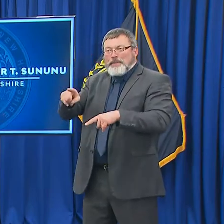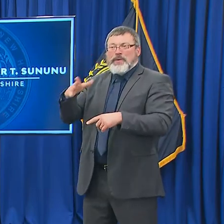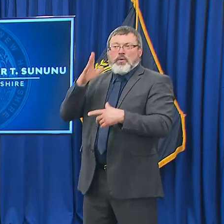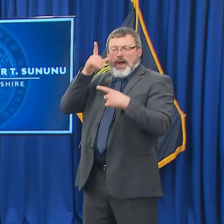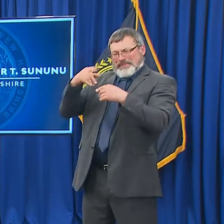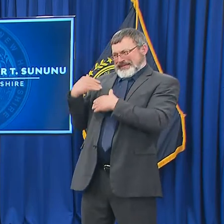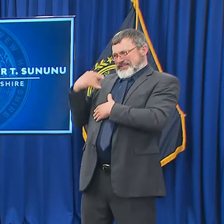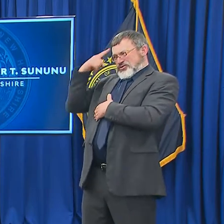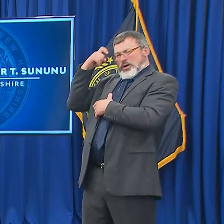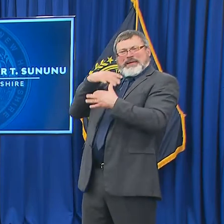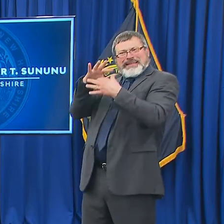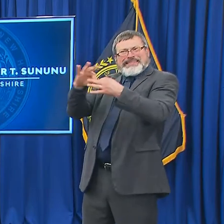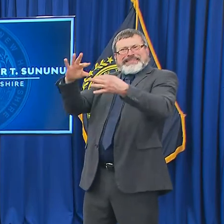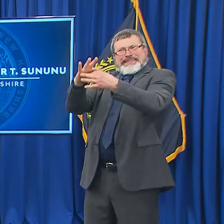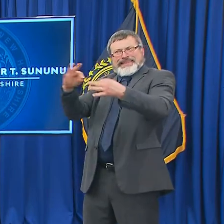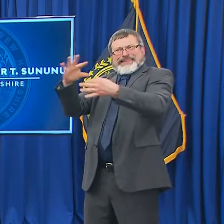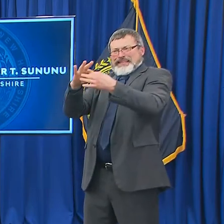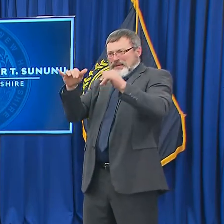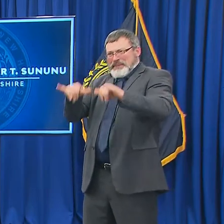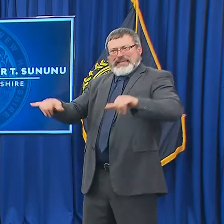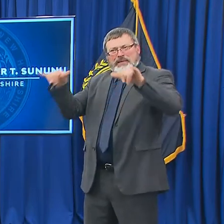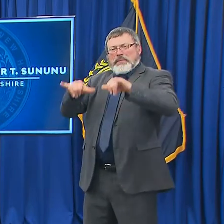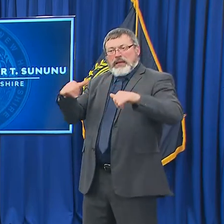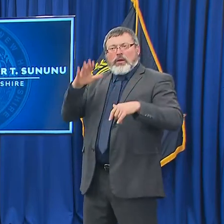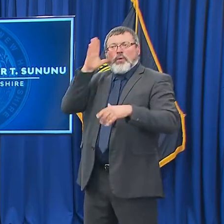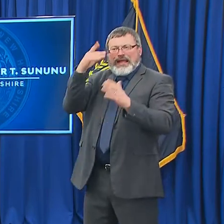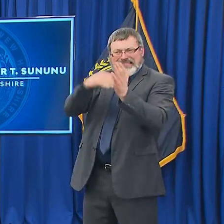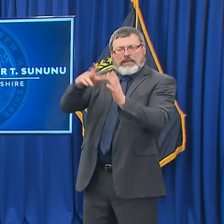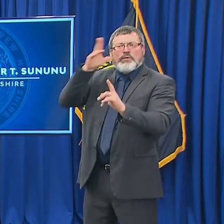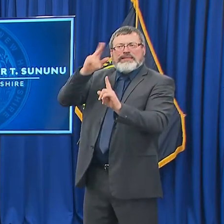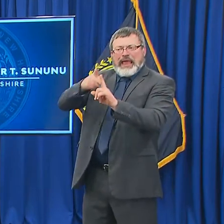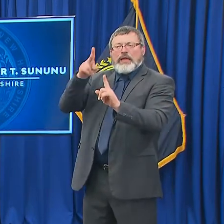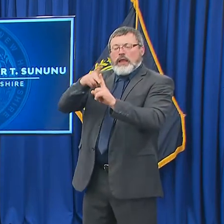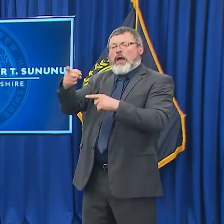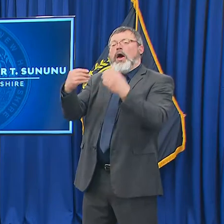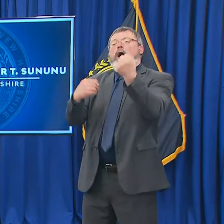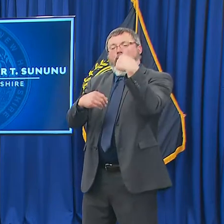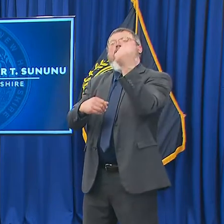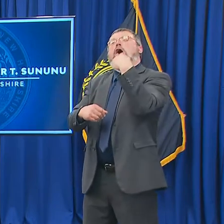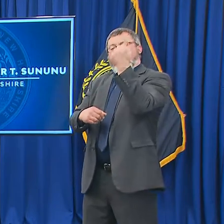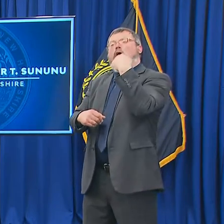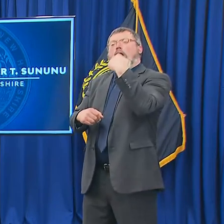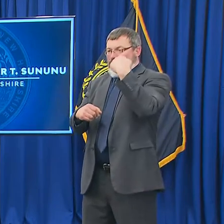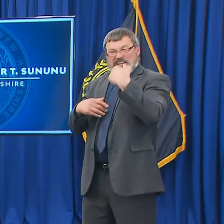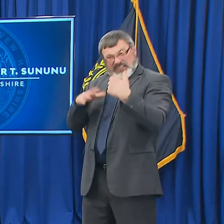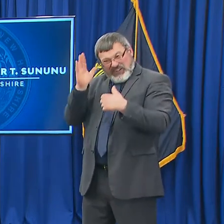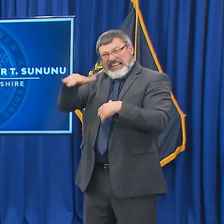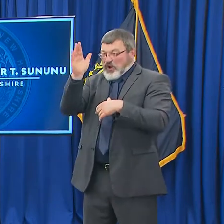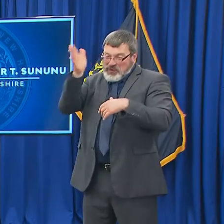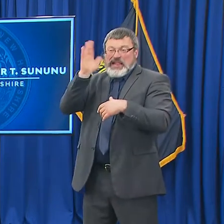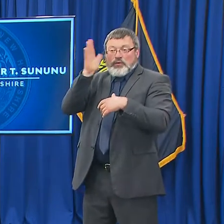But the congregants sweet. I I've read setting up long term care obviously. What's 24/7. It's just a few hours a day.